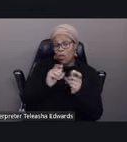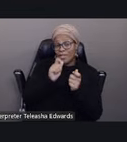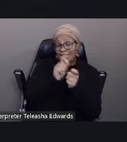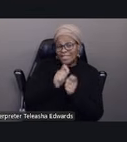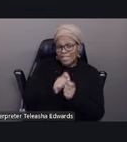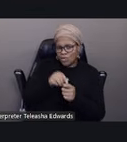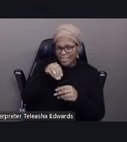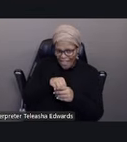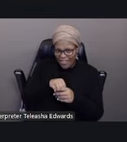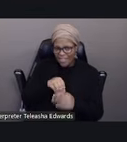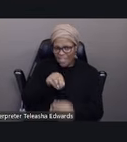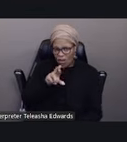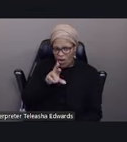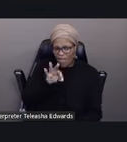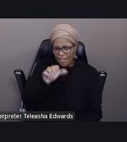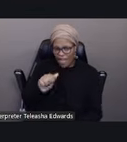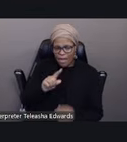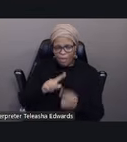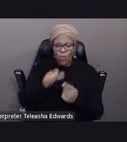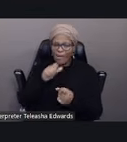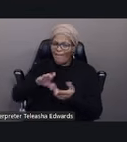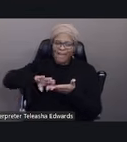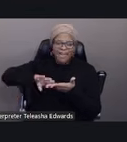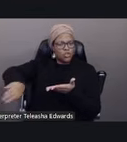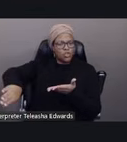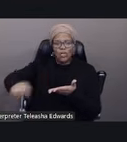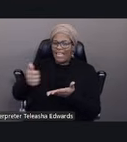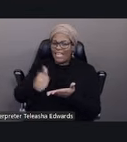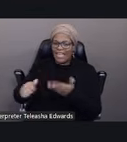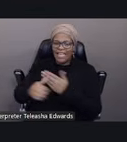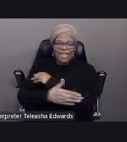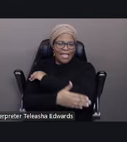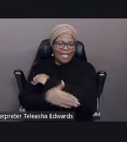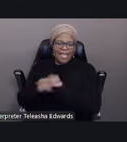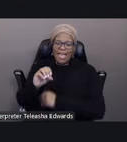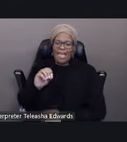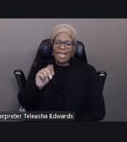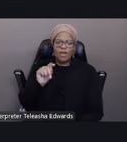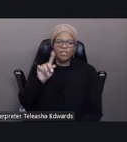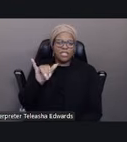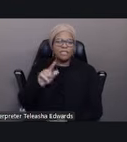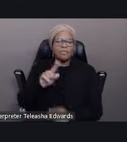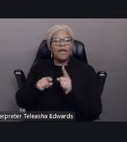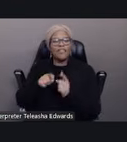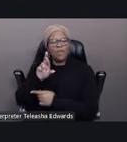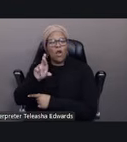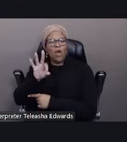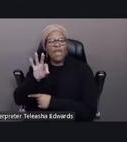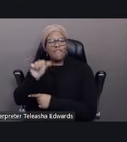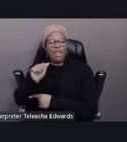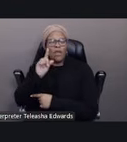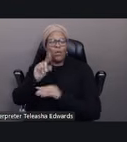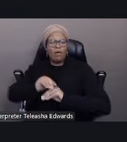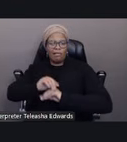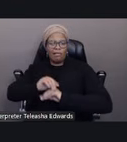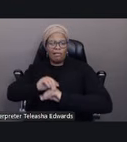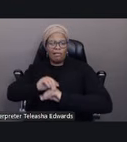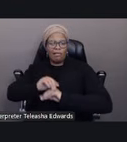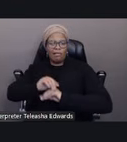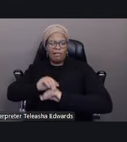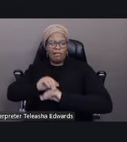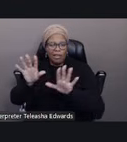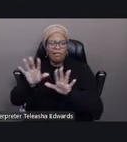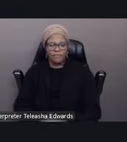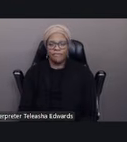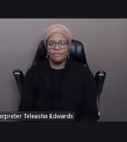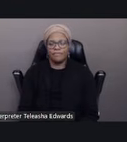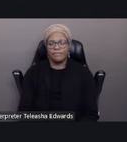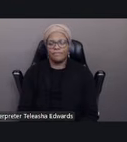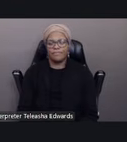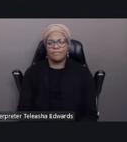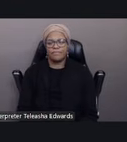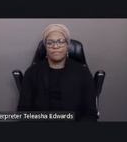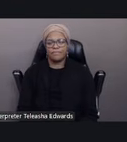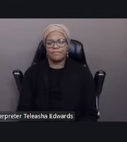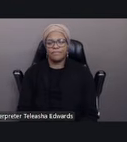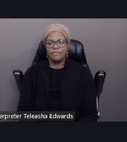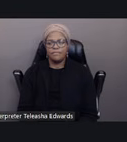um any counties. We're just uh there'll be more details in the RFA on that. Thanks.